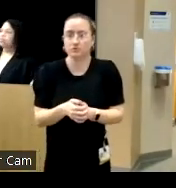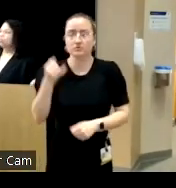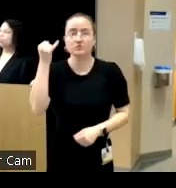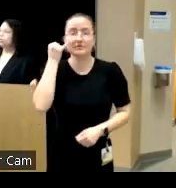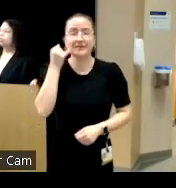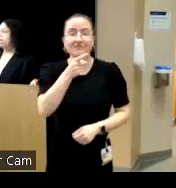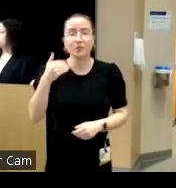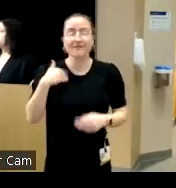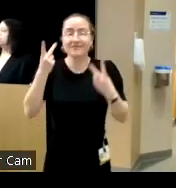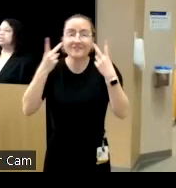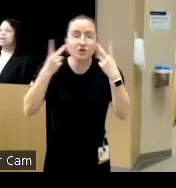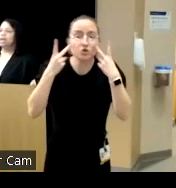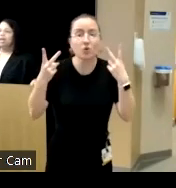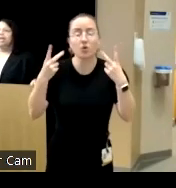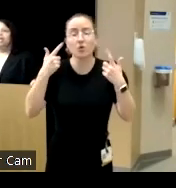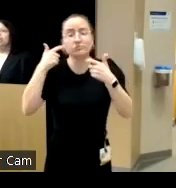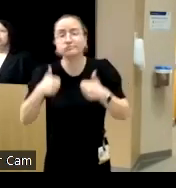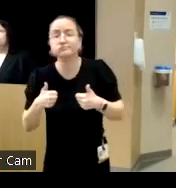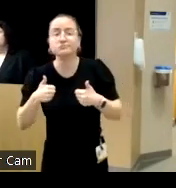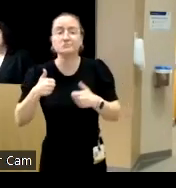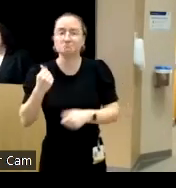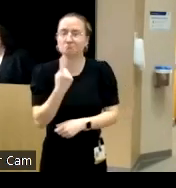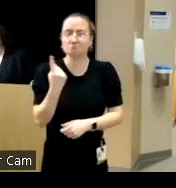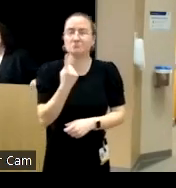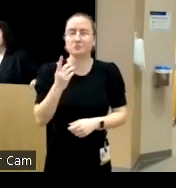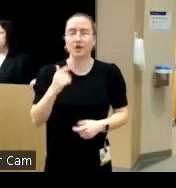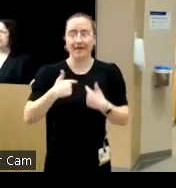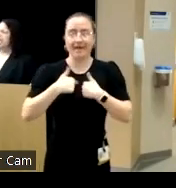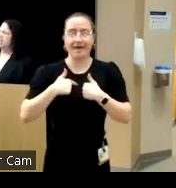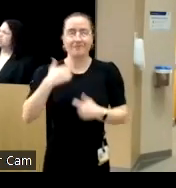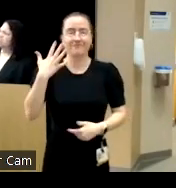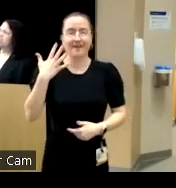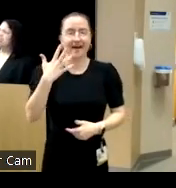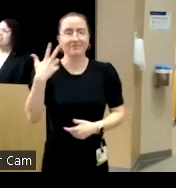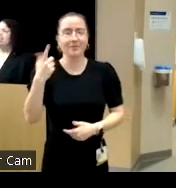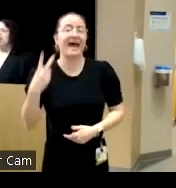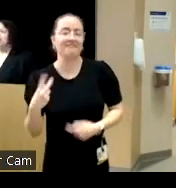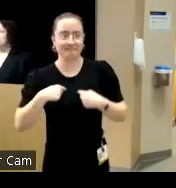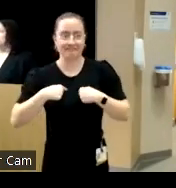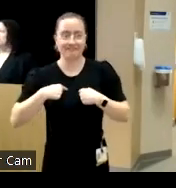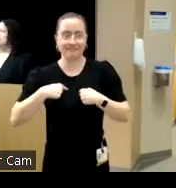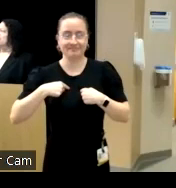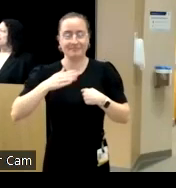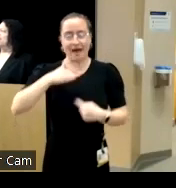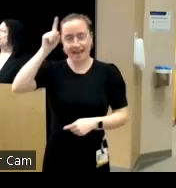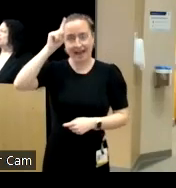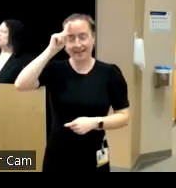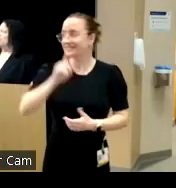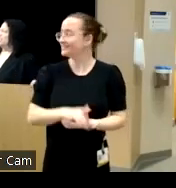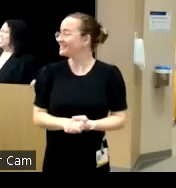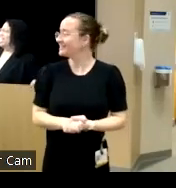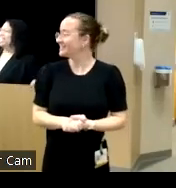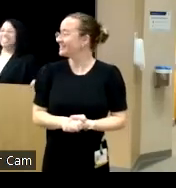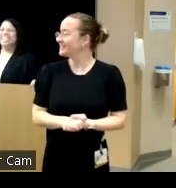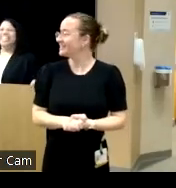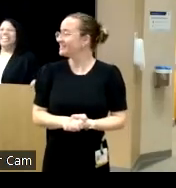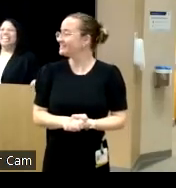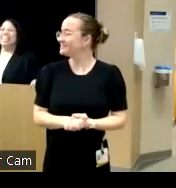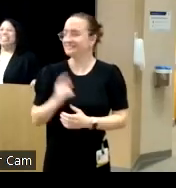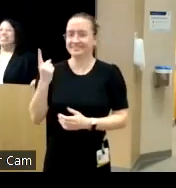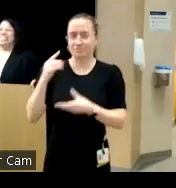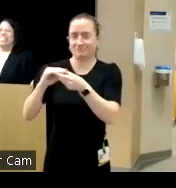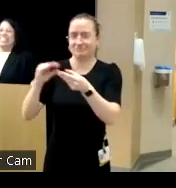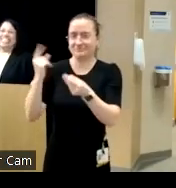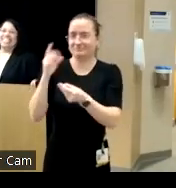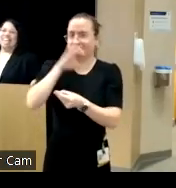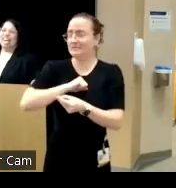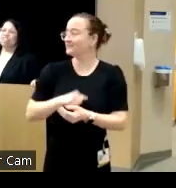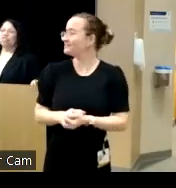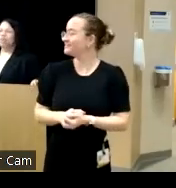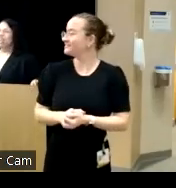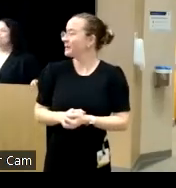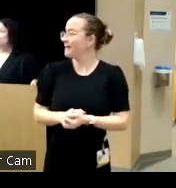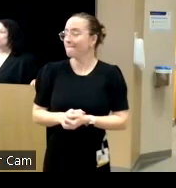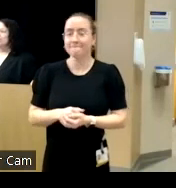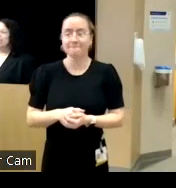um any visual impairments I am five three and a half and height um yeah um my hair is shoulder